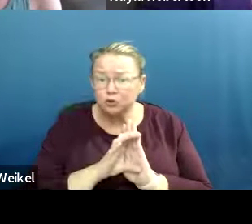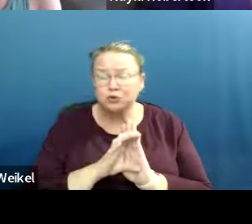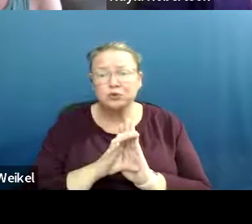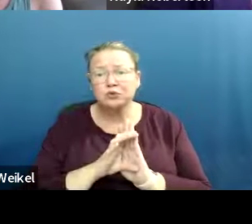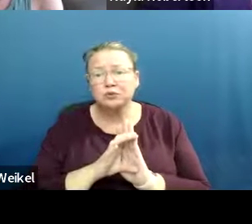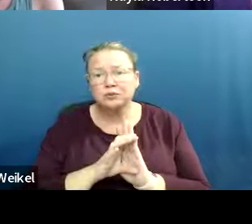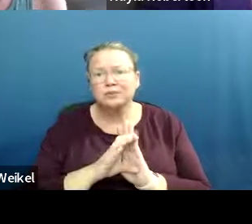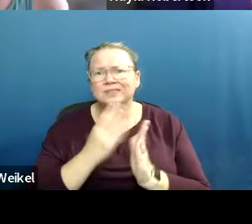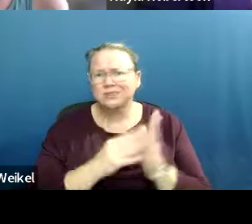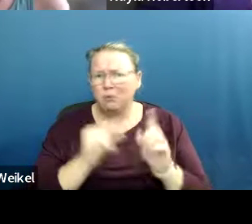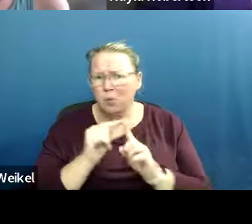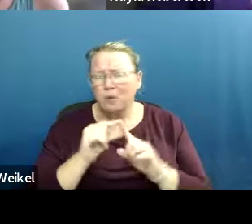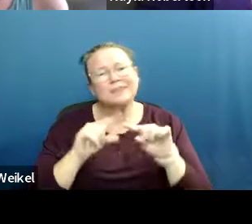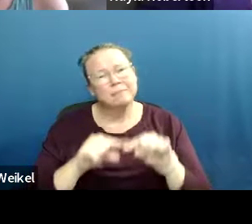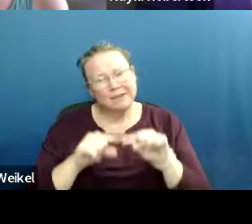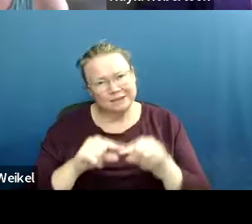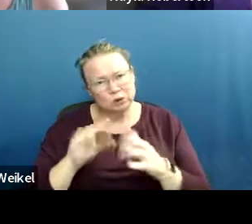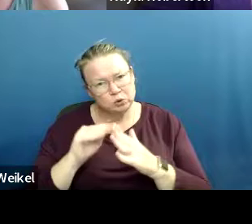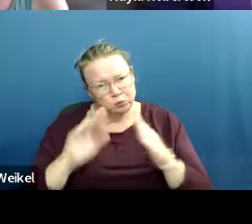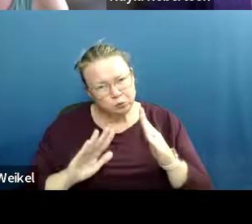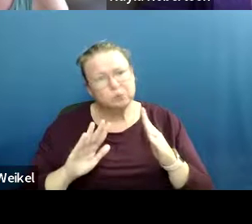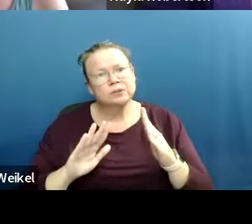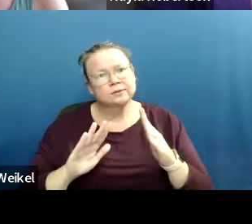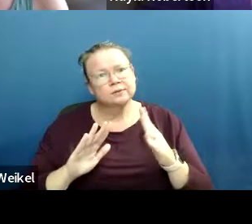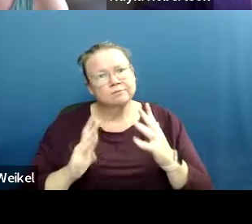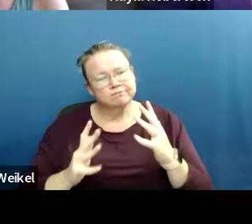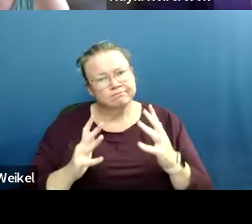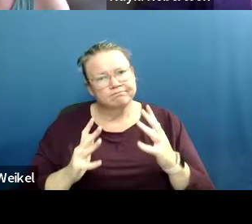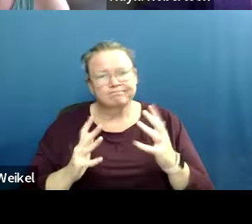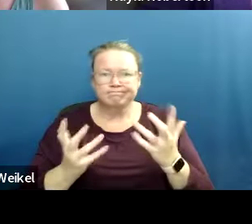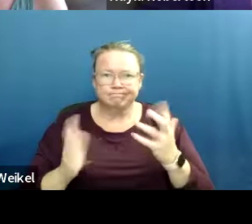Rosie Vazquez: some words depending on the students. Rosie Vazquez: What they're